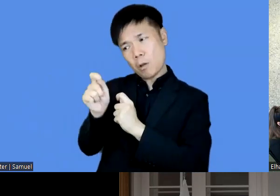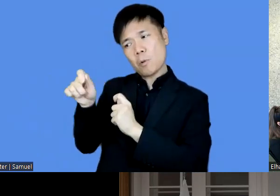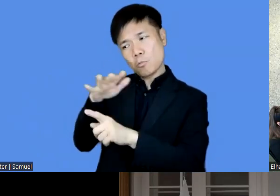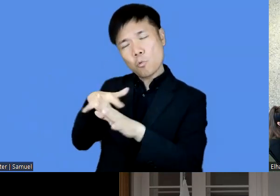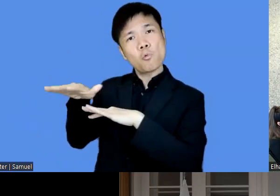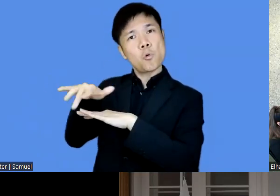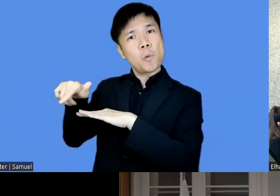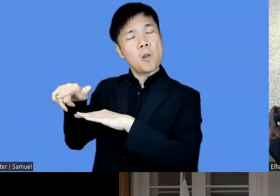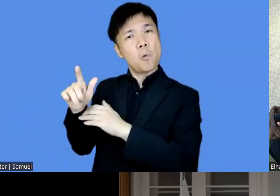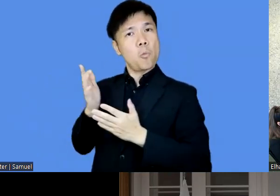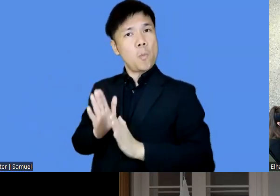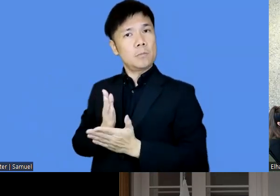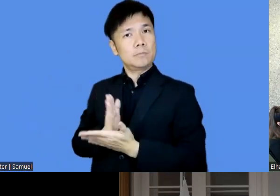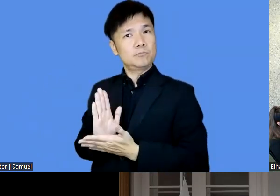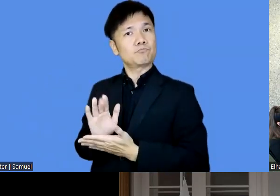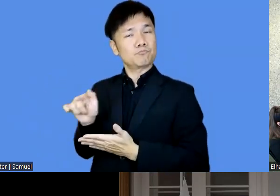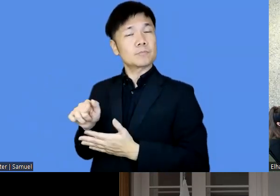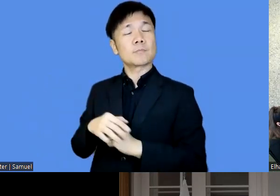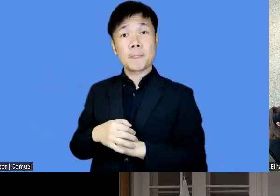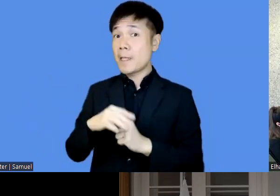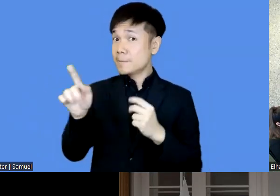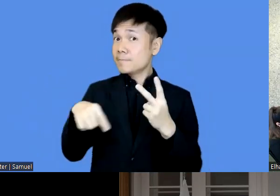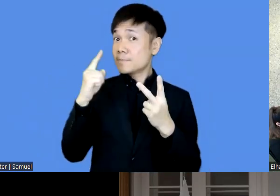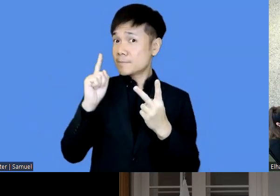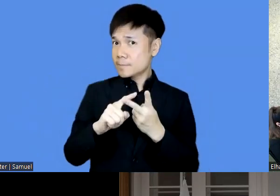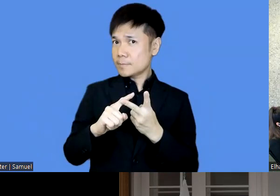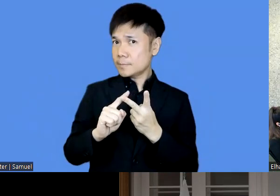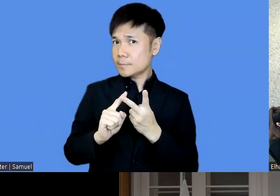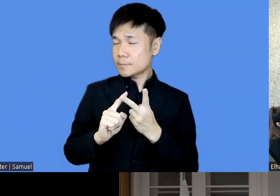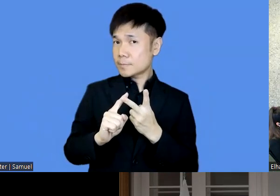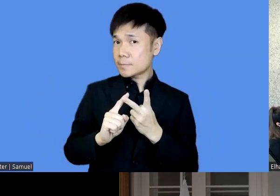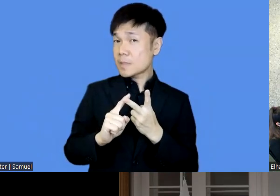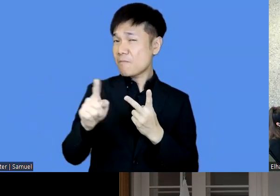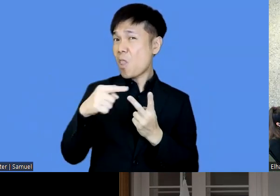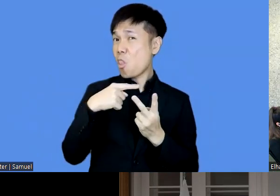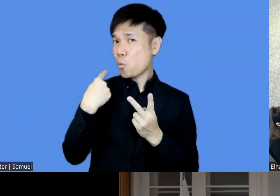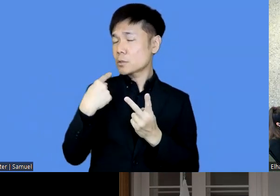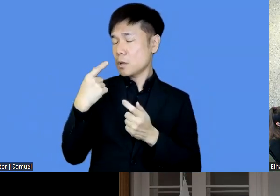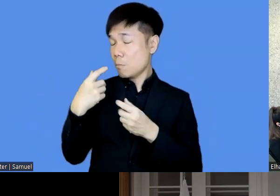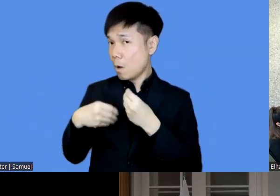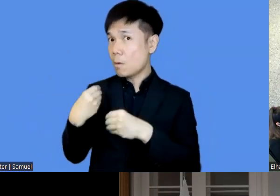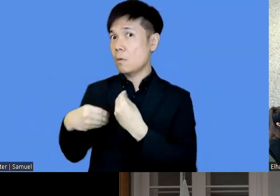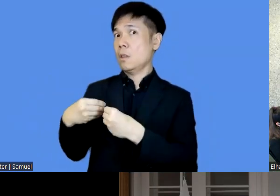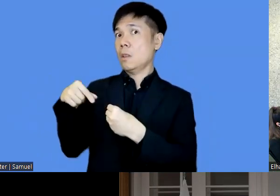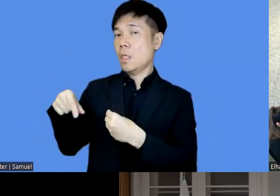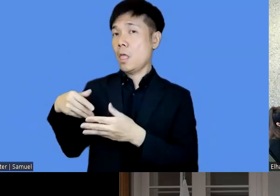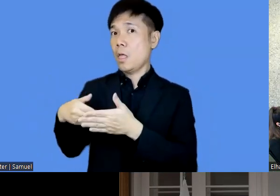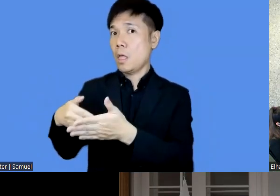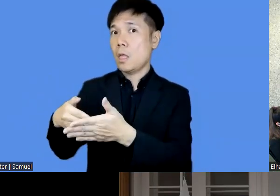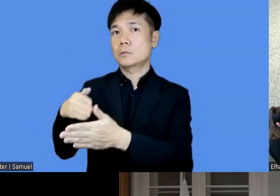broadening the analysis of risks faced by persons with disabilities in the